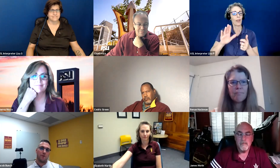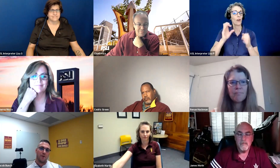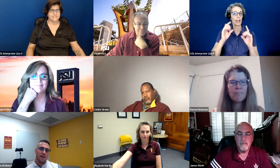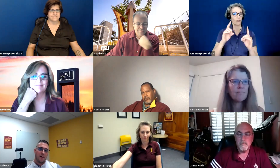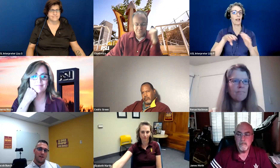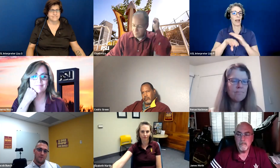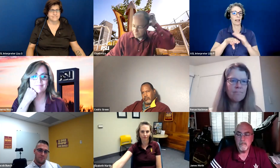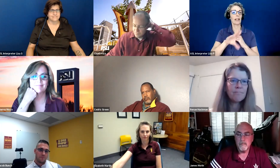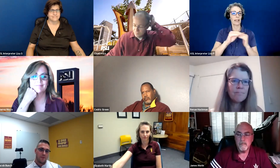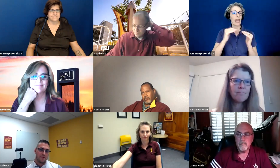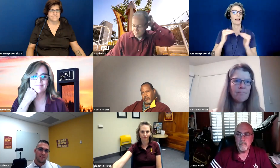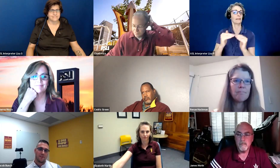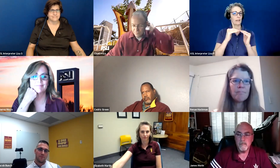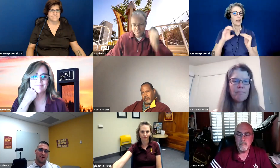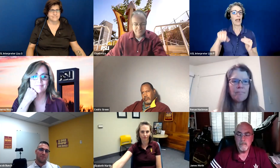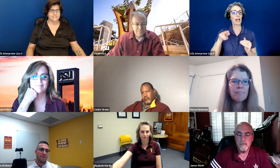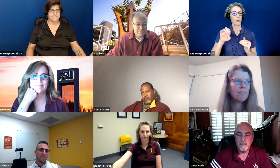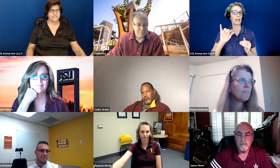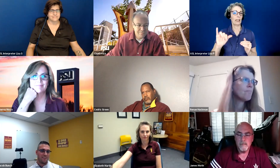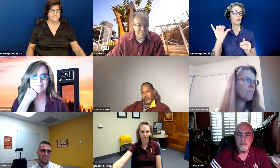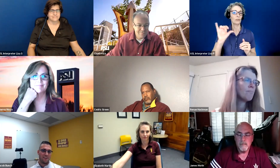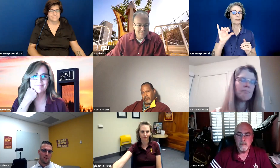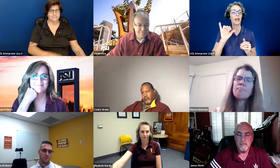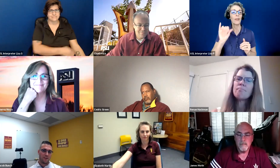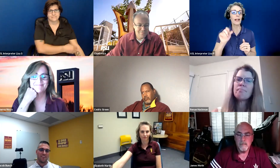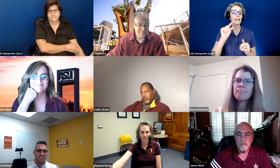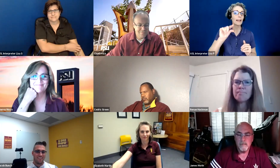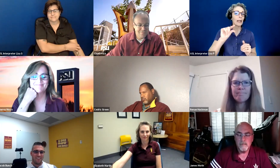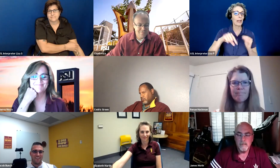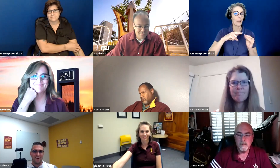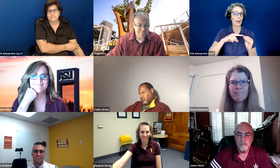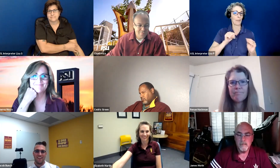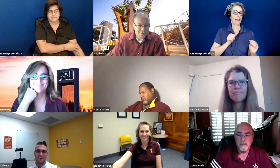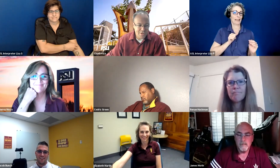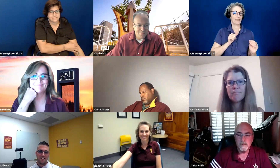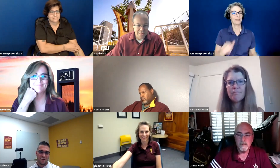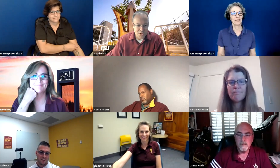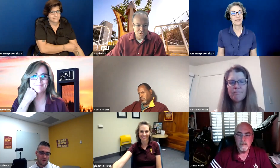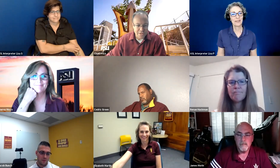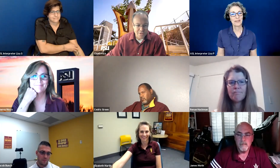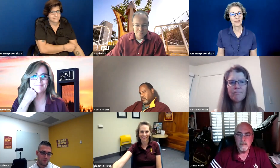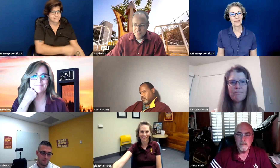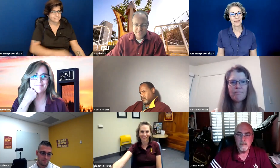So, that's a little bit about me. Right, thank you Jacob.